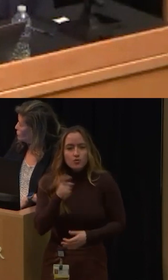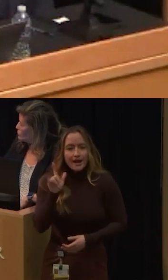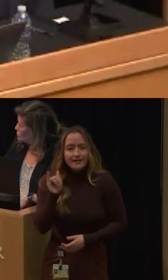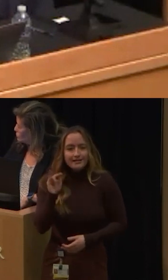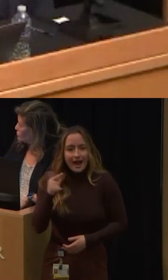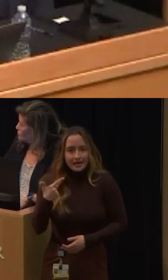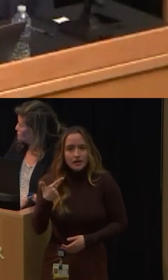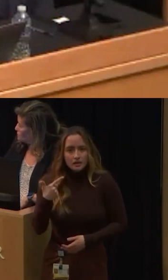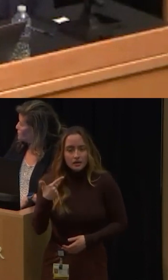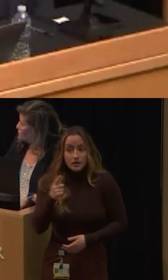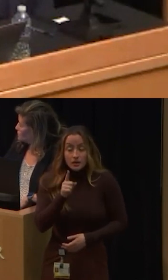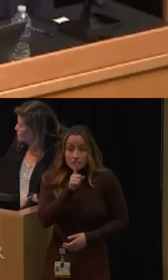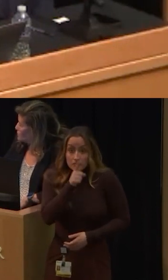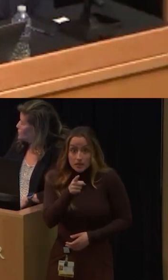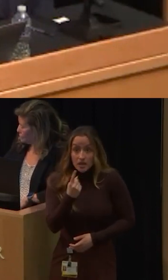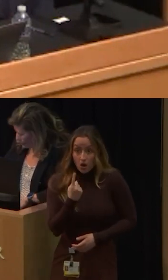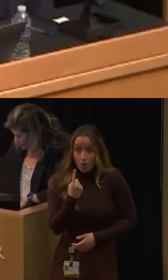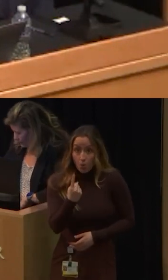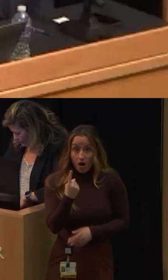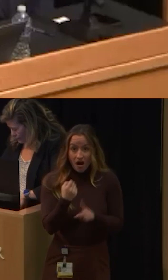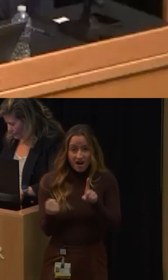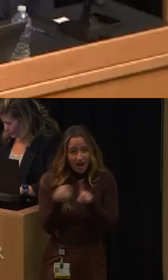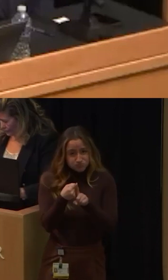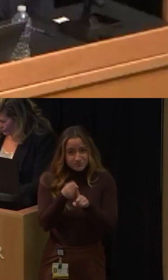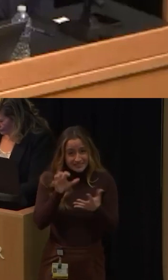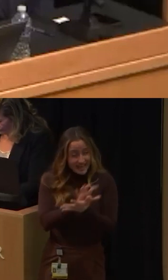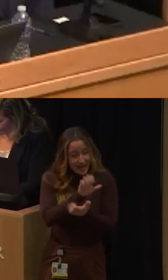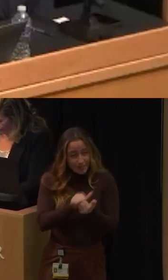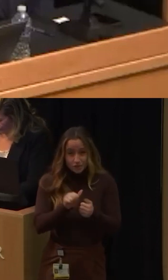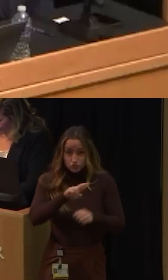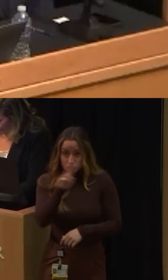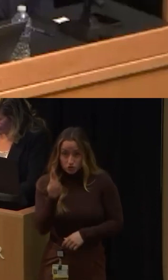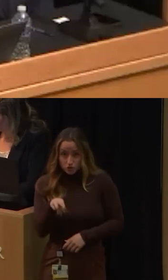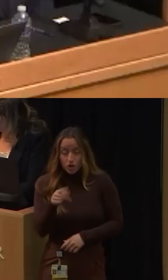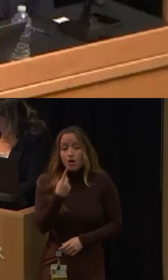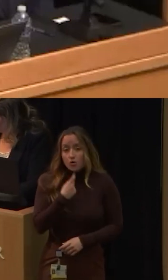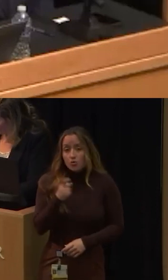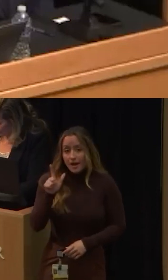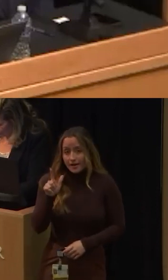that could have done damage to Rochester, redlining did the most damage to Rochester